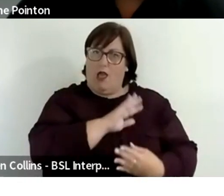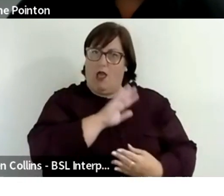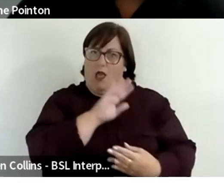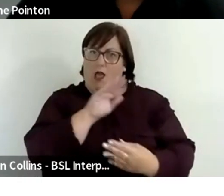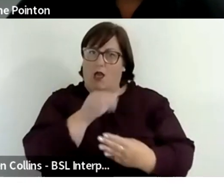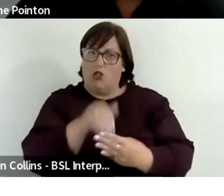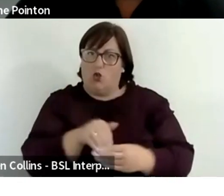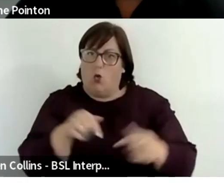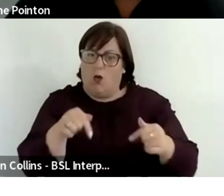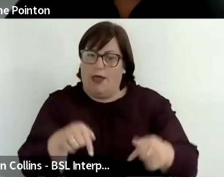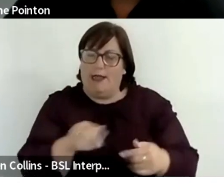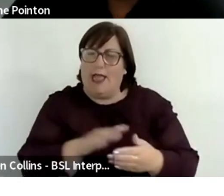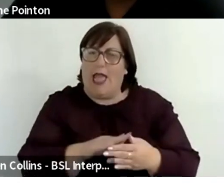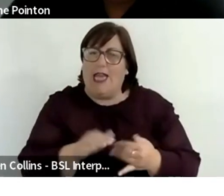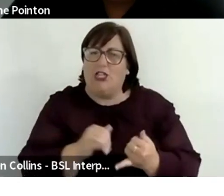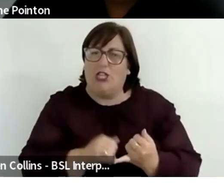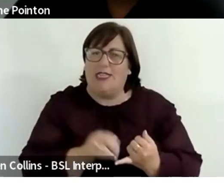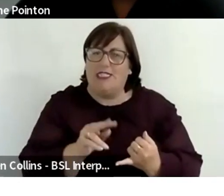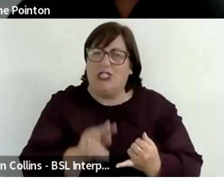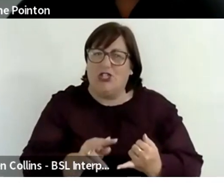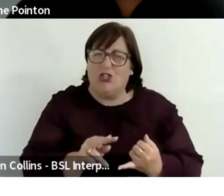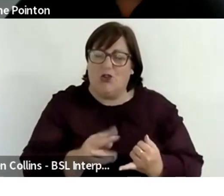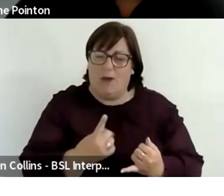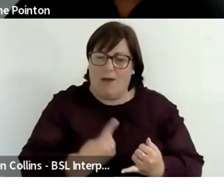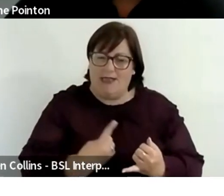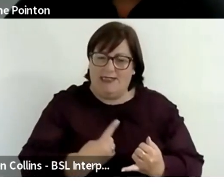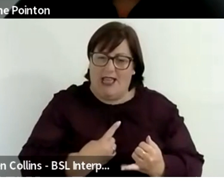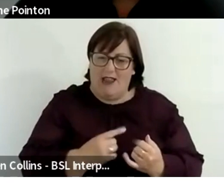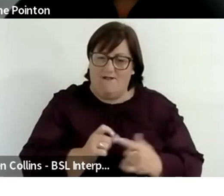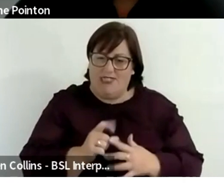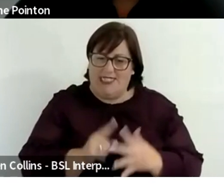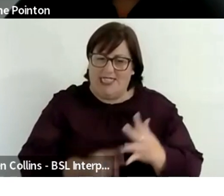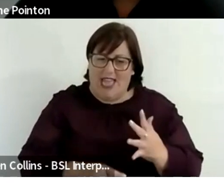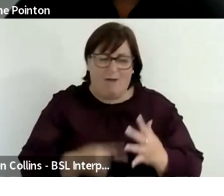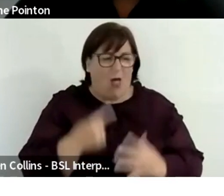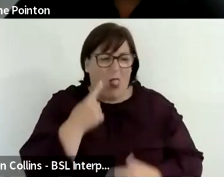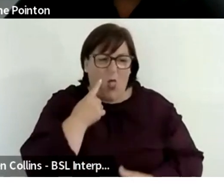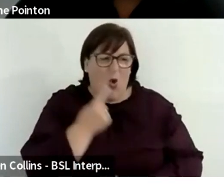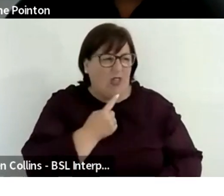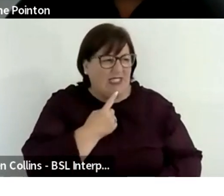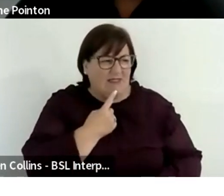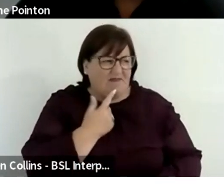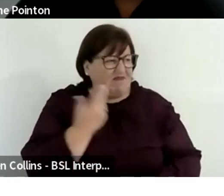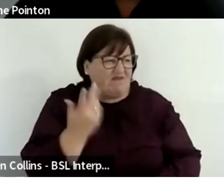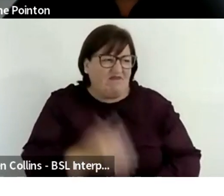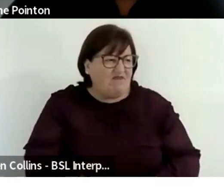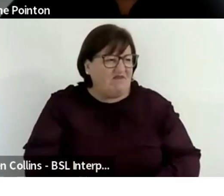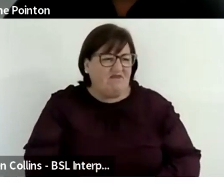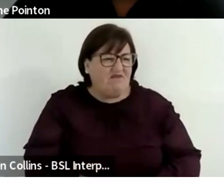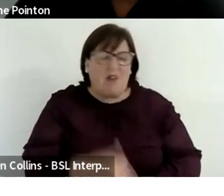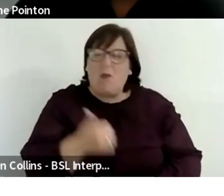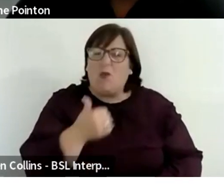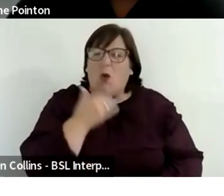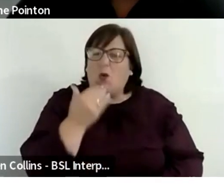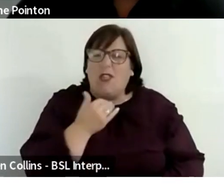thinking I wouldn't be good enough any more. The skills and career I had in the past will be no longer.